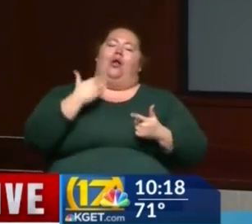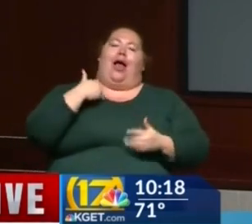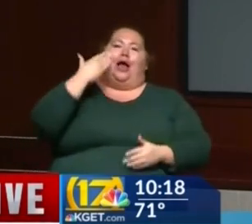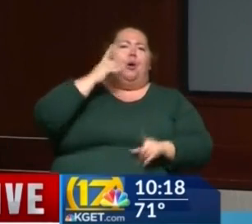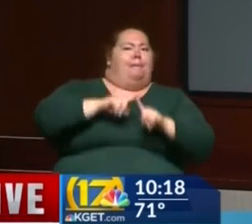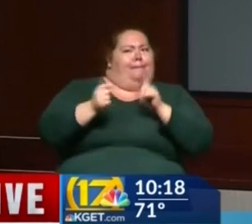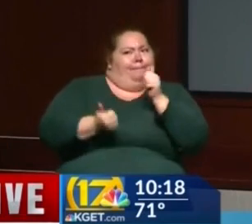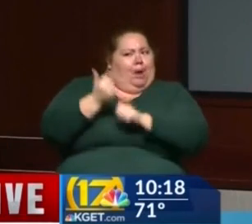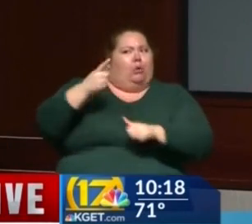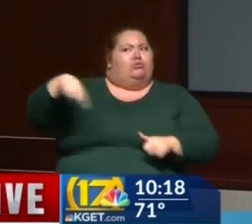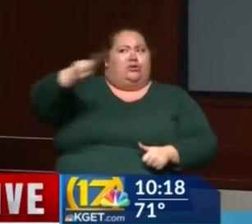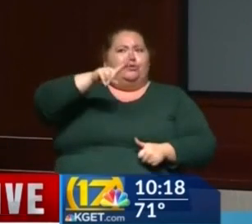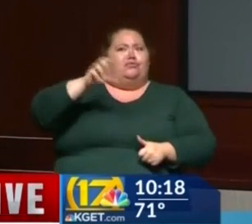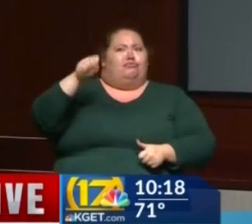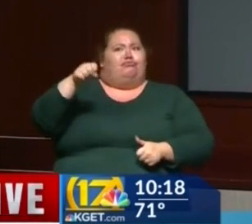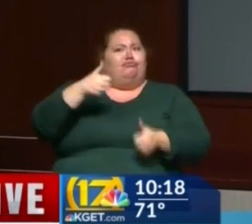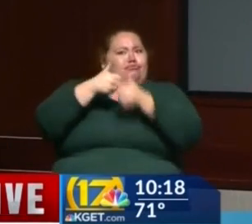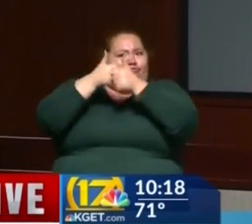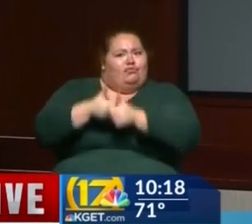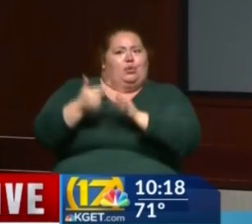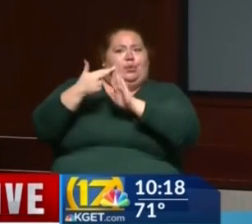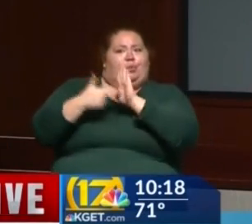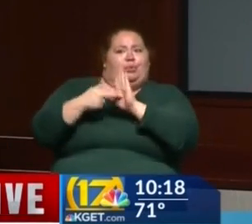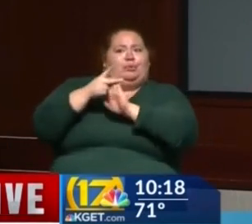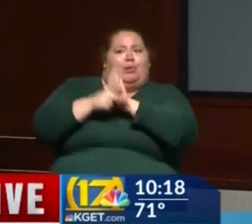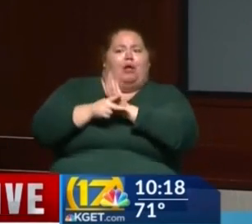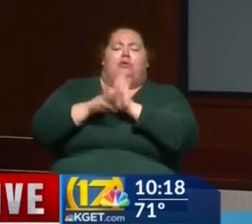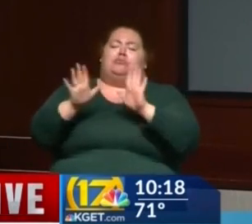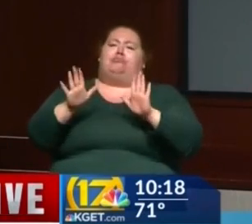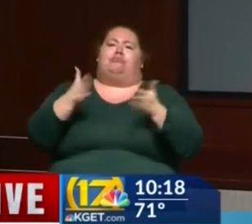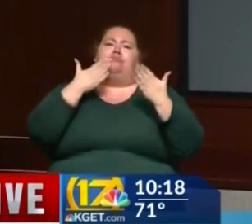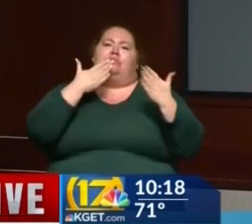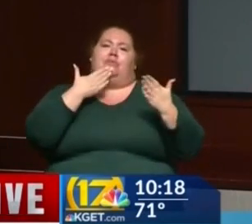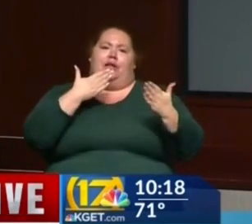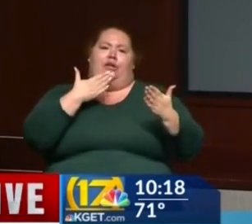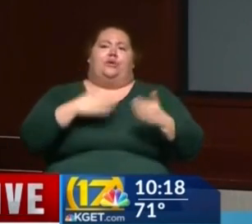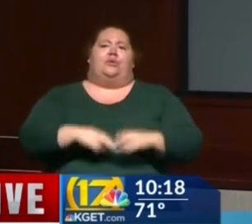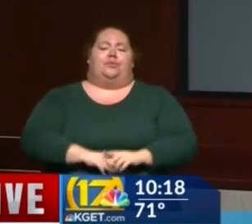IN OUR COMMUNITY OUR BUSINESS COMMUNITY AND AS WE KNOW IT'S